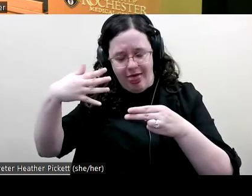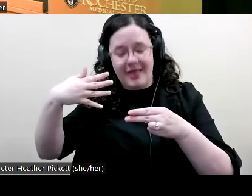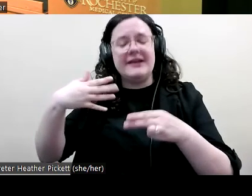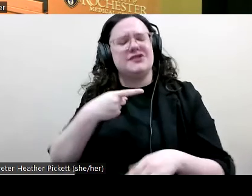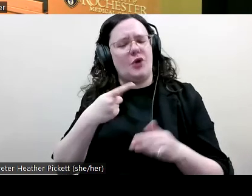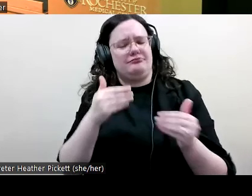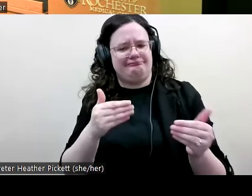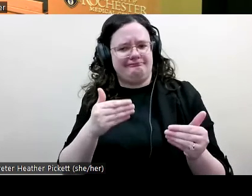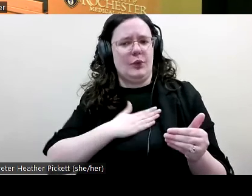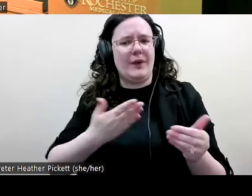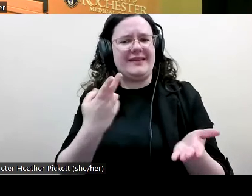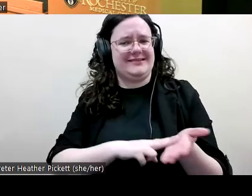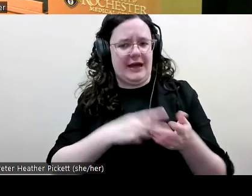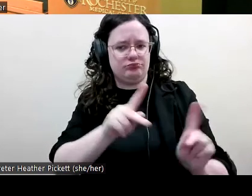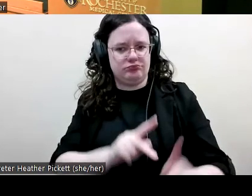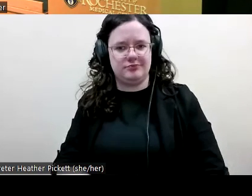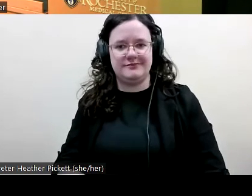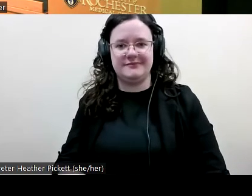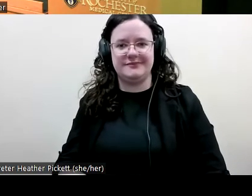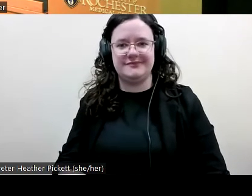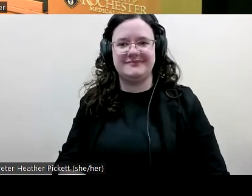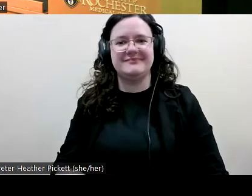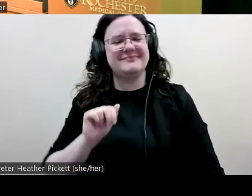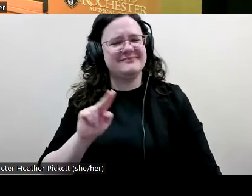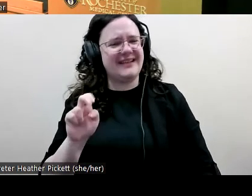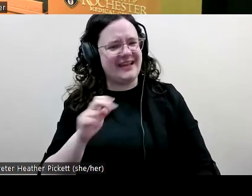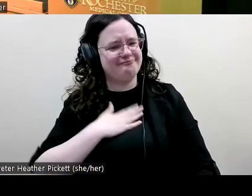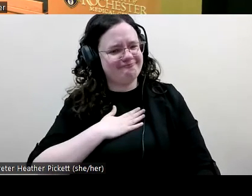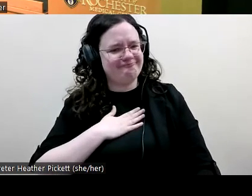it's it's good to hear positive stories you know one example I'll give you is I have a